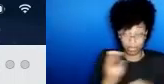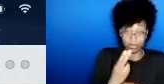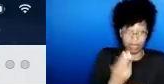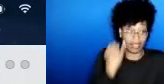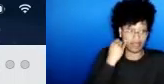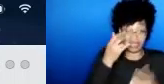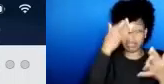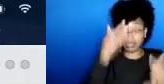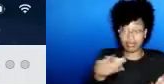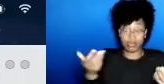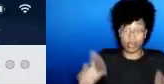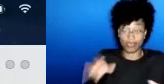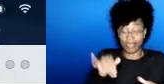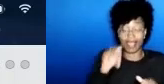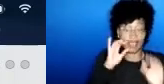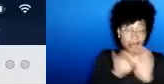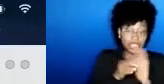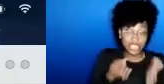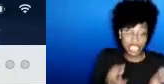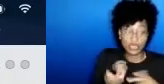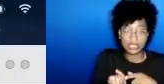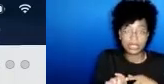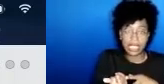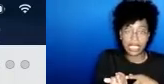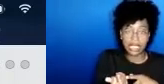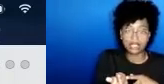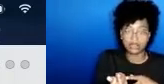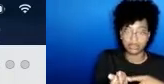here, you can just delete it by hitting your delete button